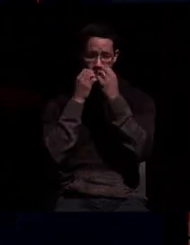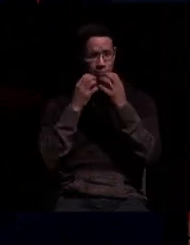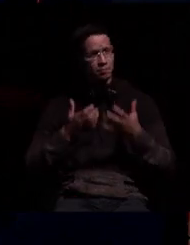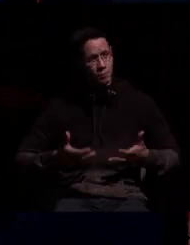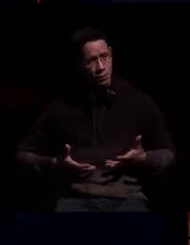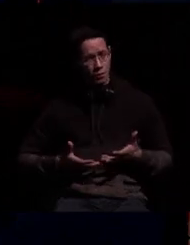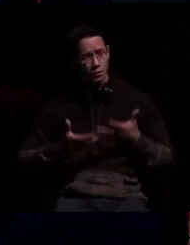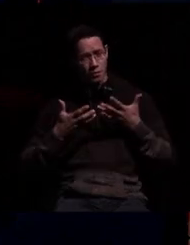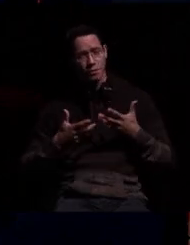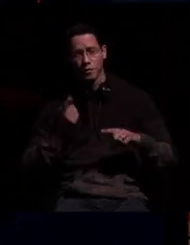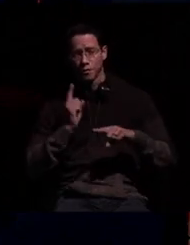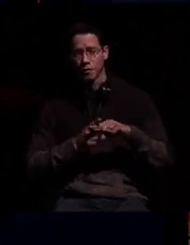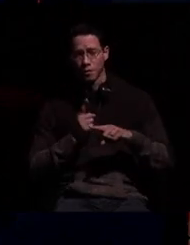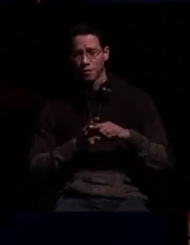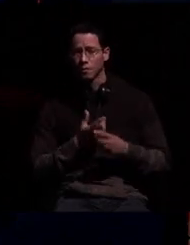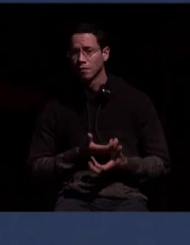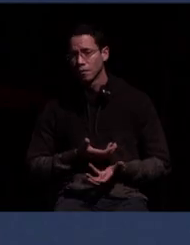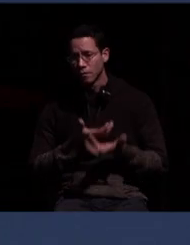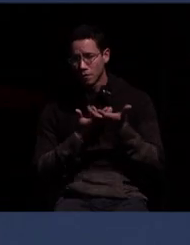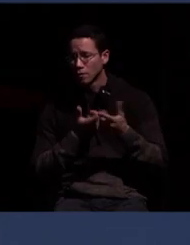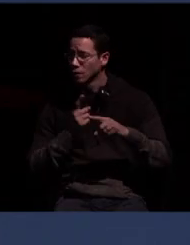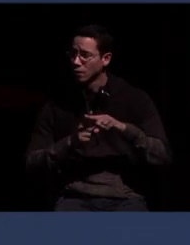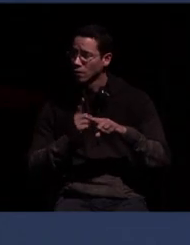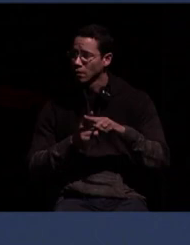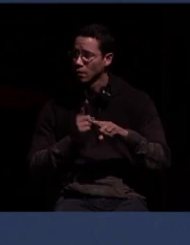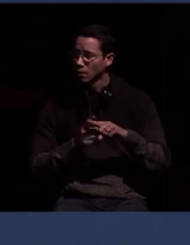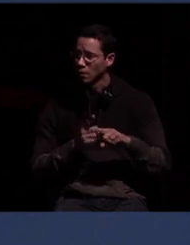Inspiring because it is shared